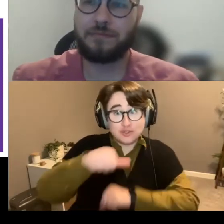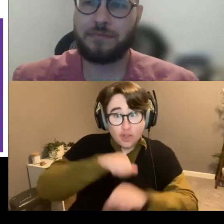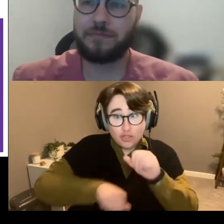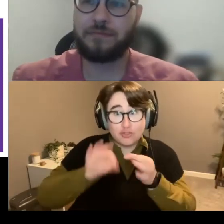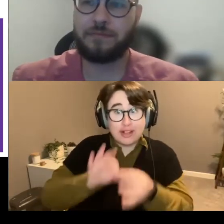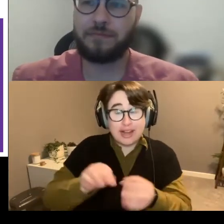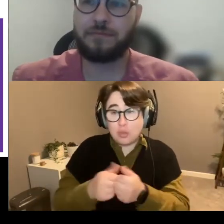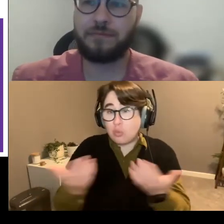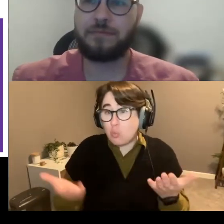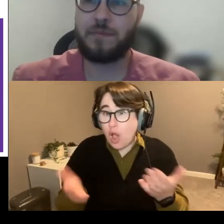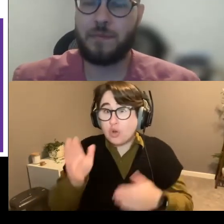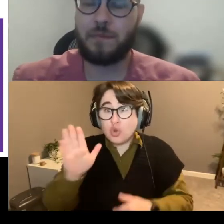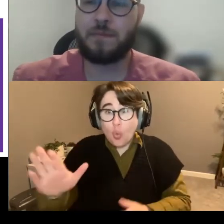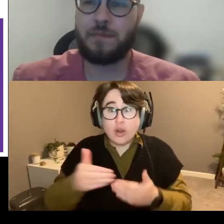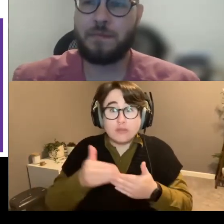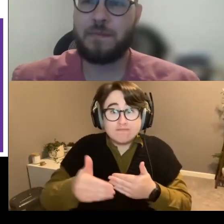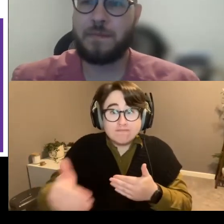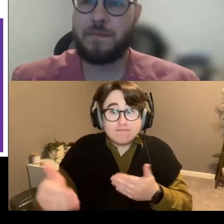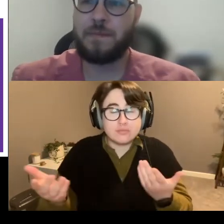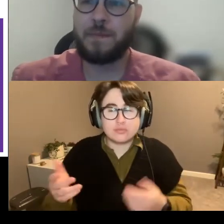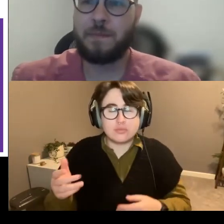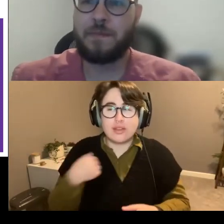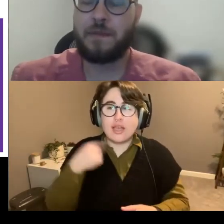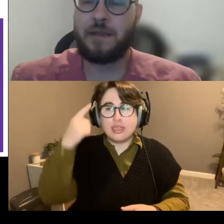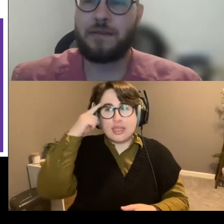that you can do, I think that that's what makes us